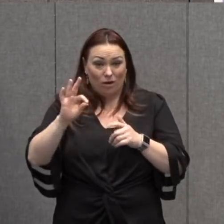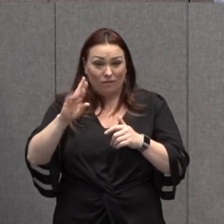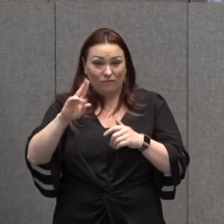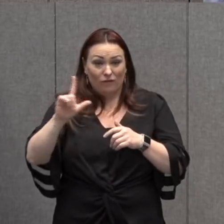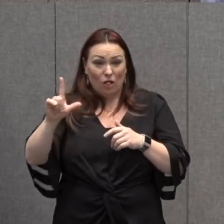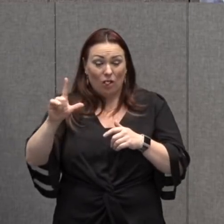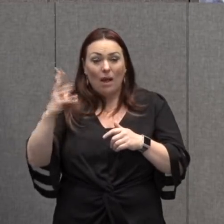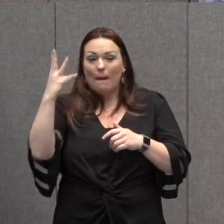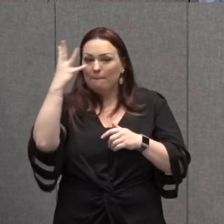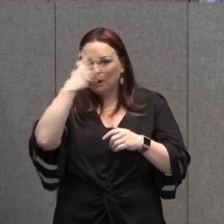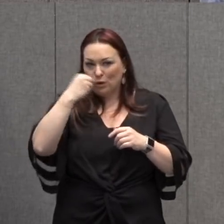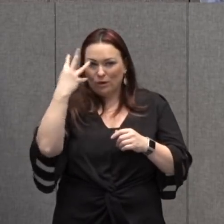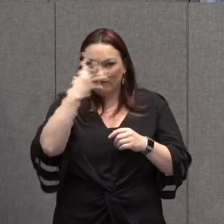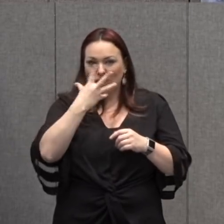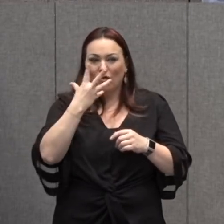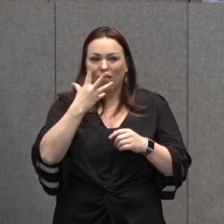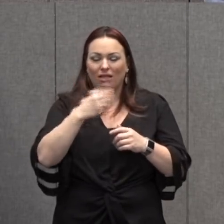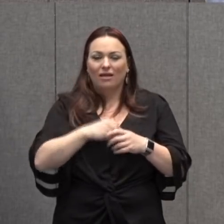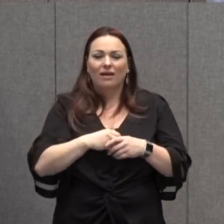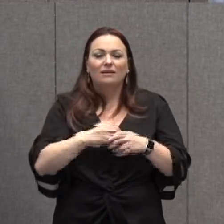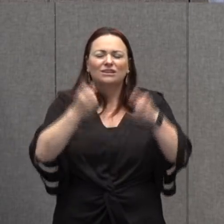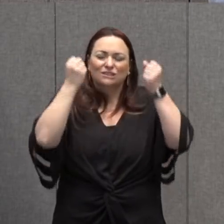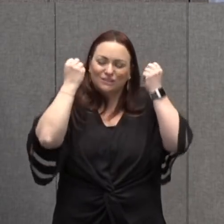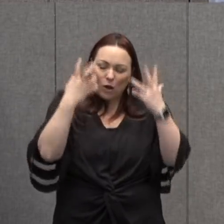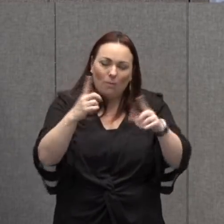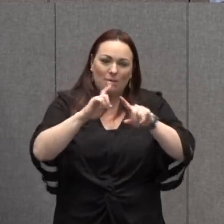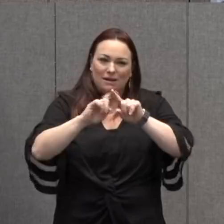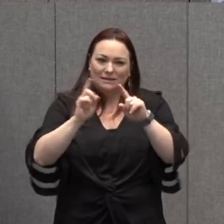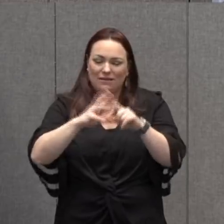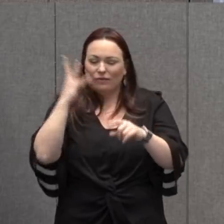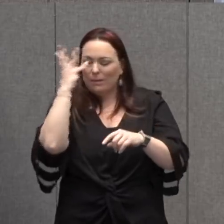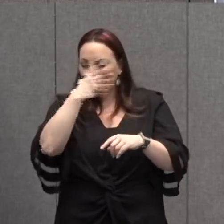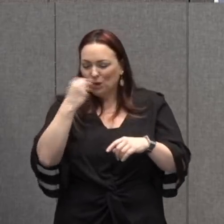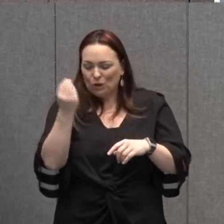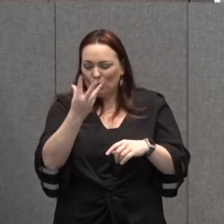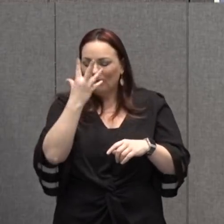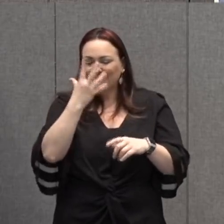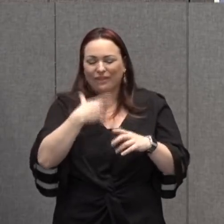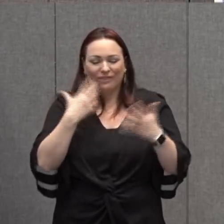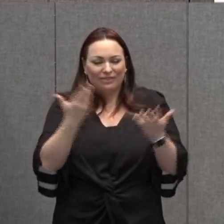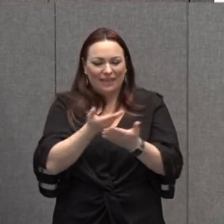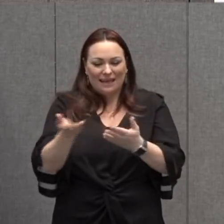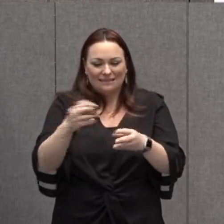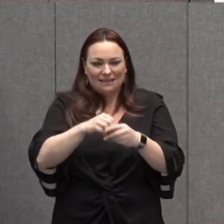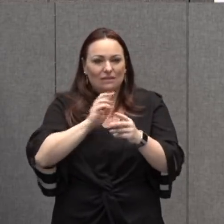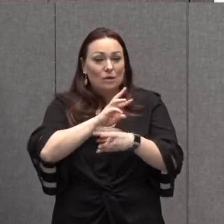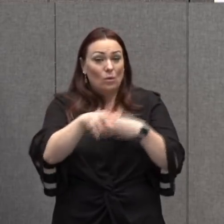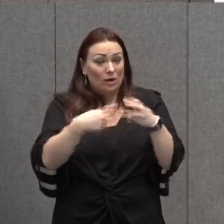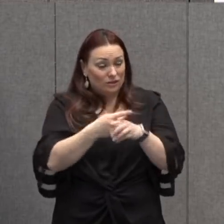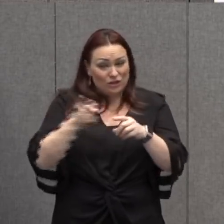there are so many beautiful things in our world. - Yes. I love it. You're one beautiful teacher. - Well you are beautiful, thank you. - Well thank you.